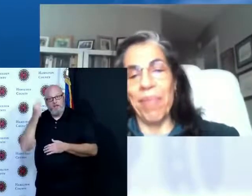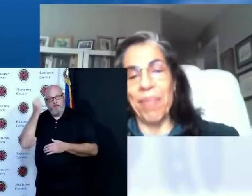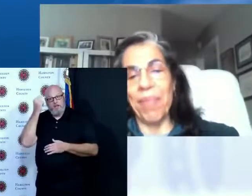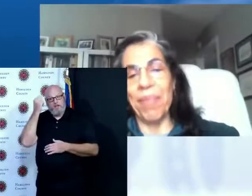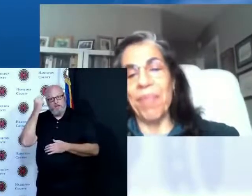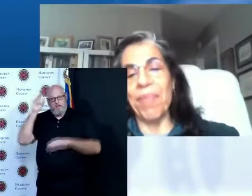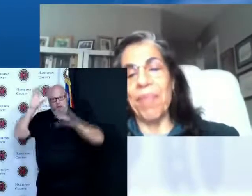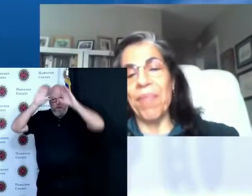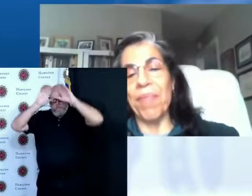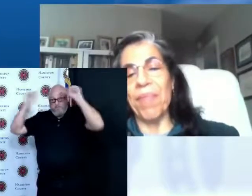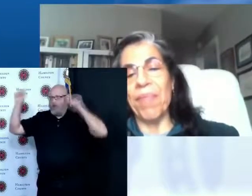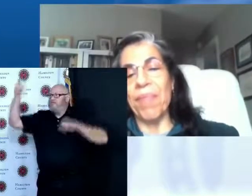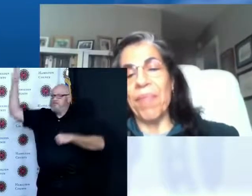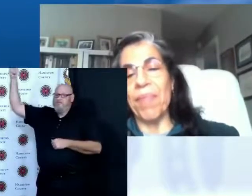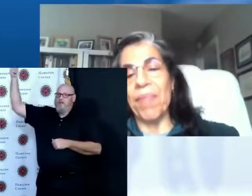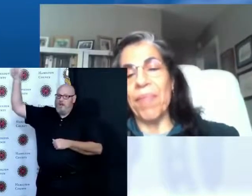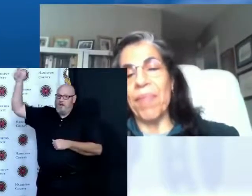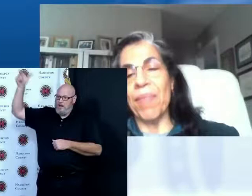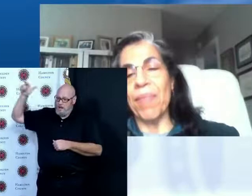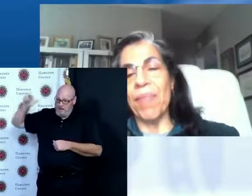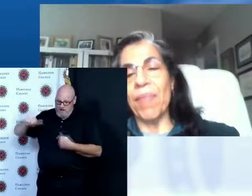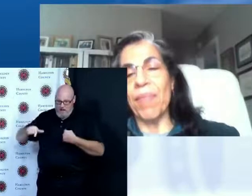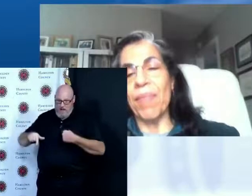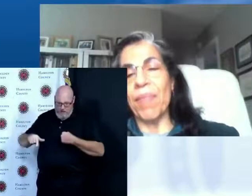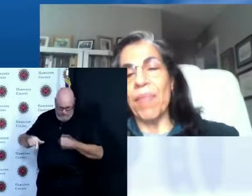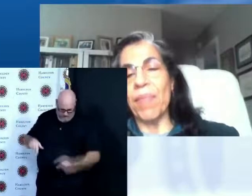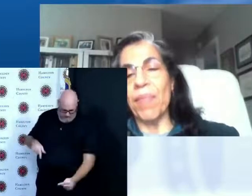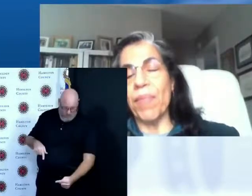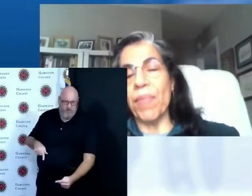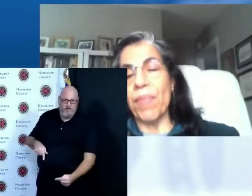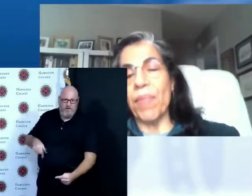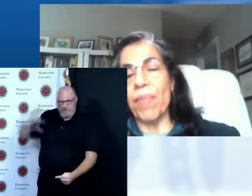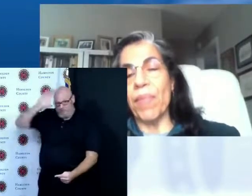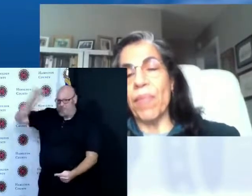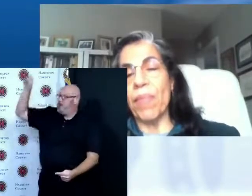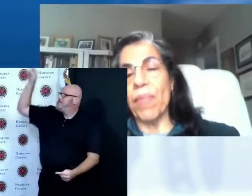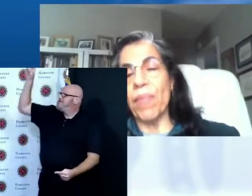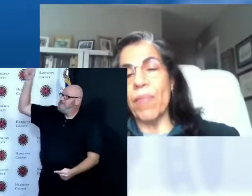I take some hope in that that we're going to ramp up here we're going to see the that play out here